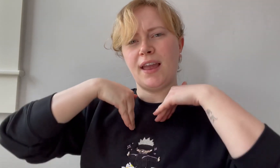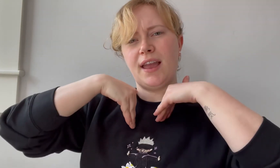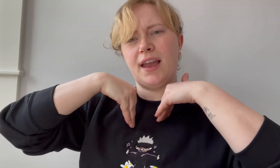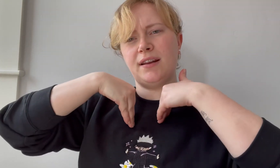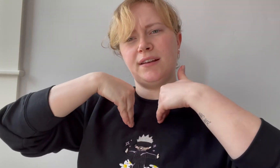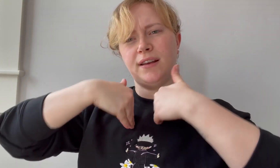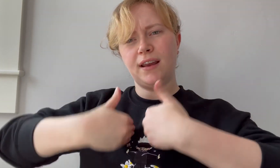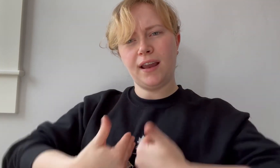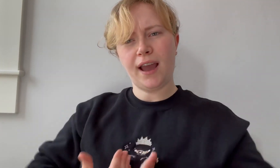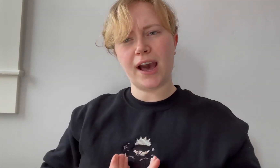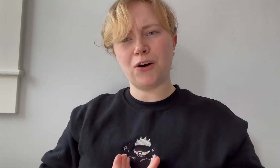and how